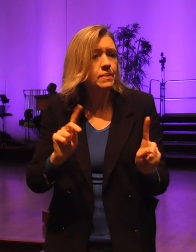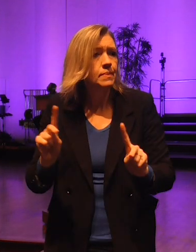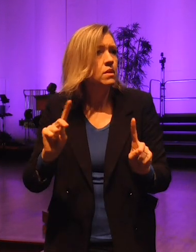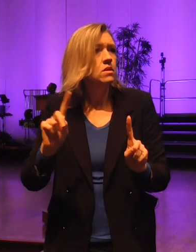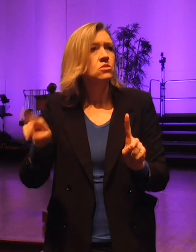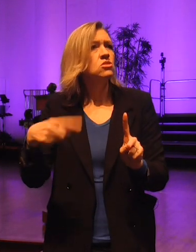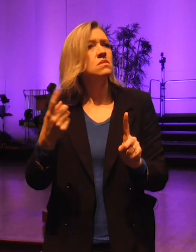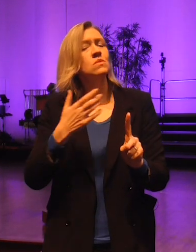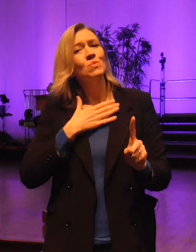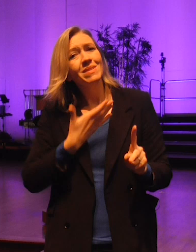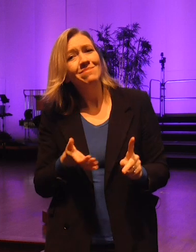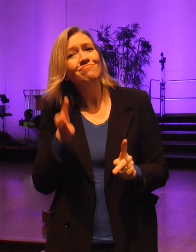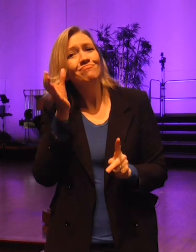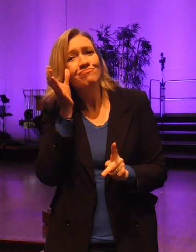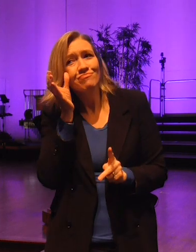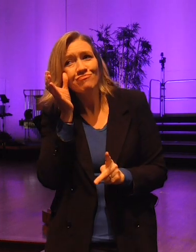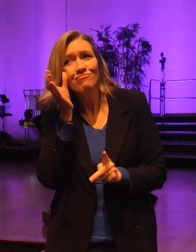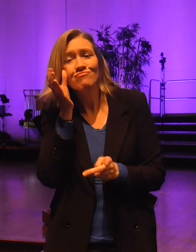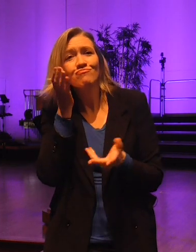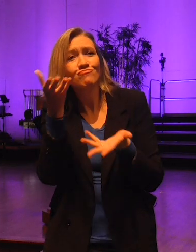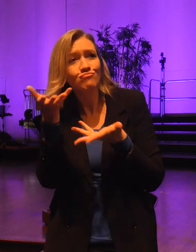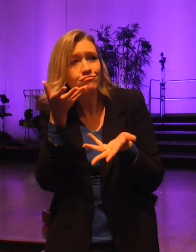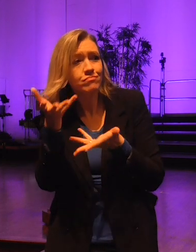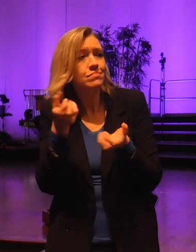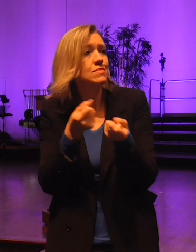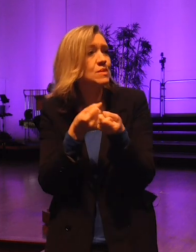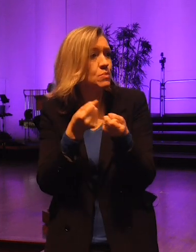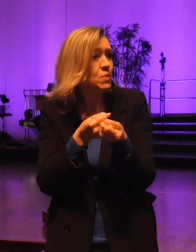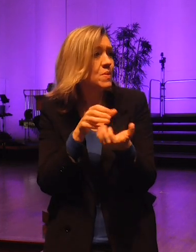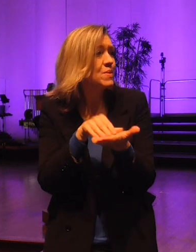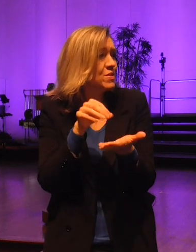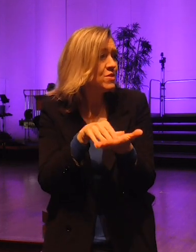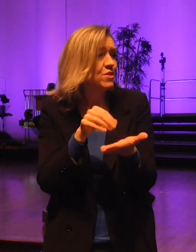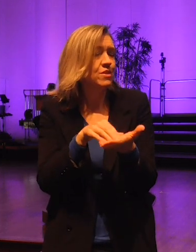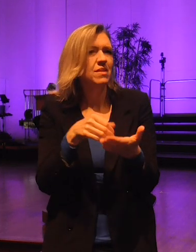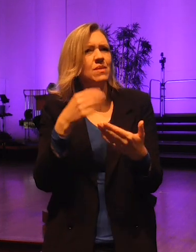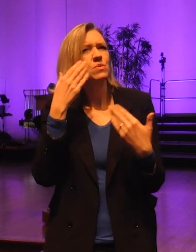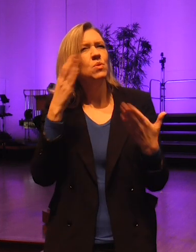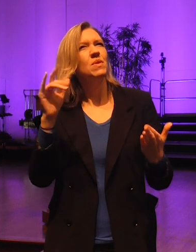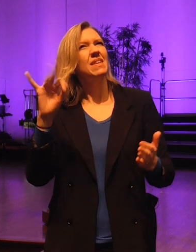and support each other and learn and I don't know if it sounds strange but it was really just a nice